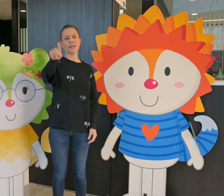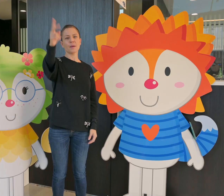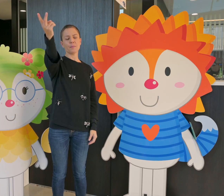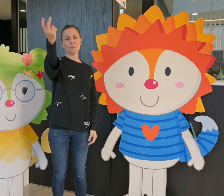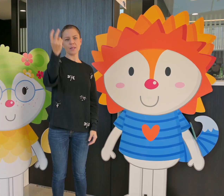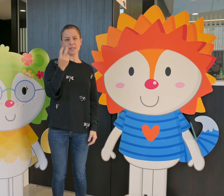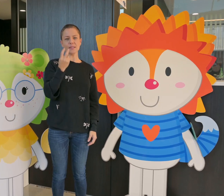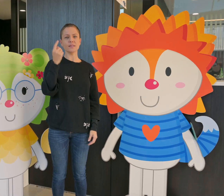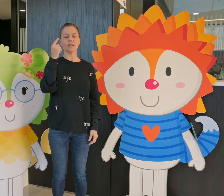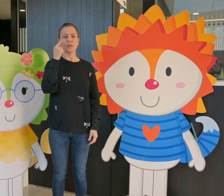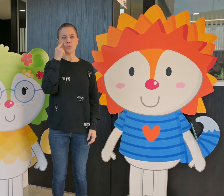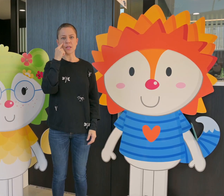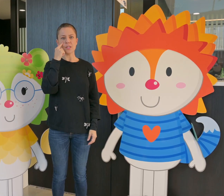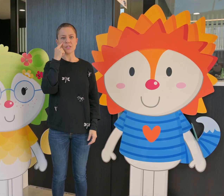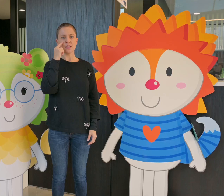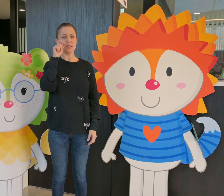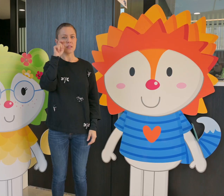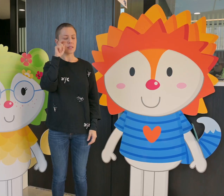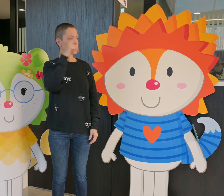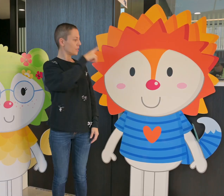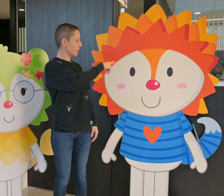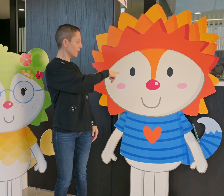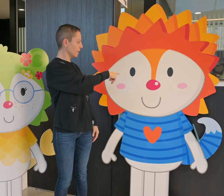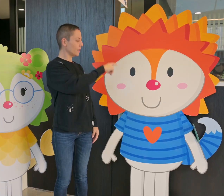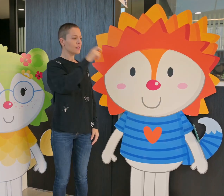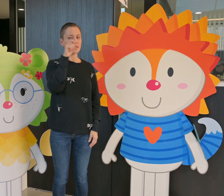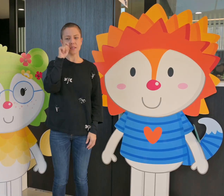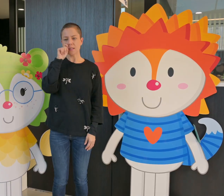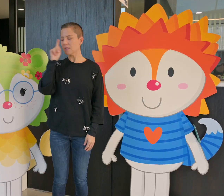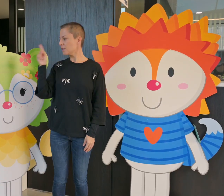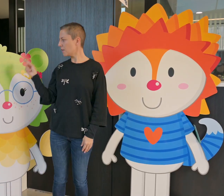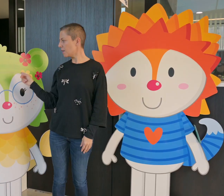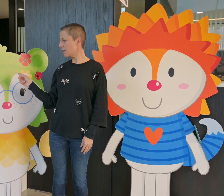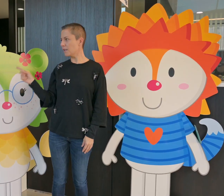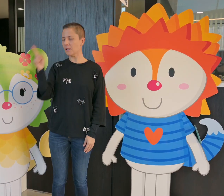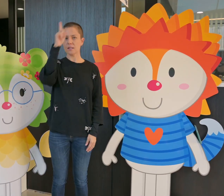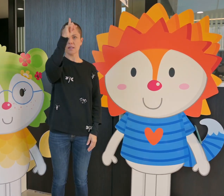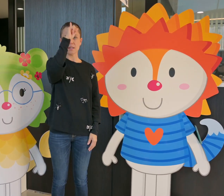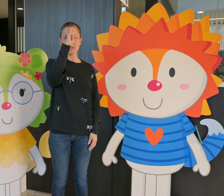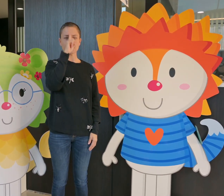Come and meet Xalarí and Xalarina.